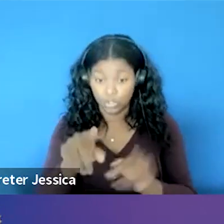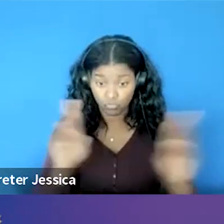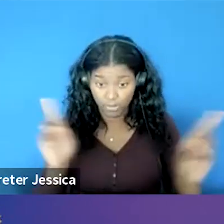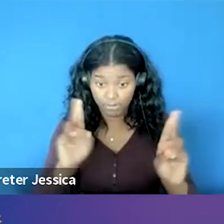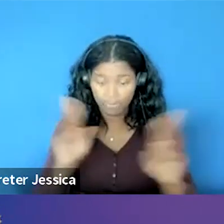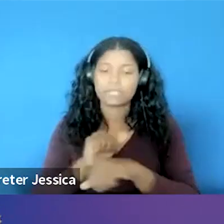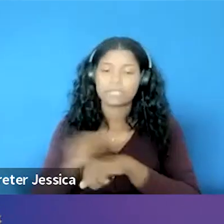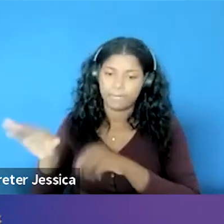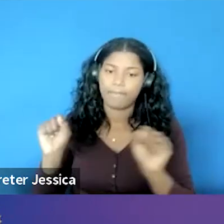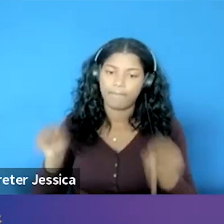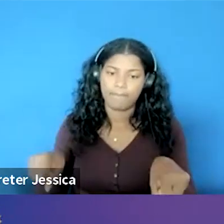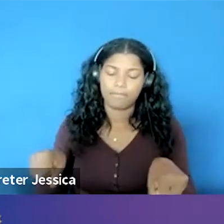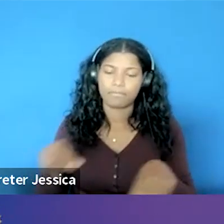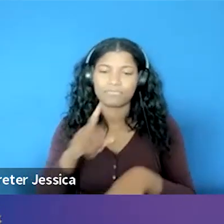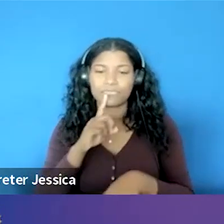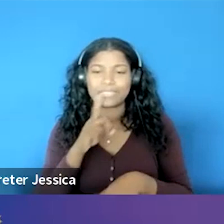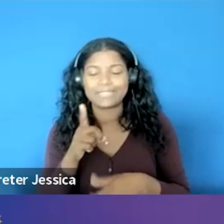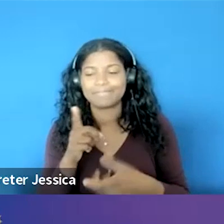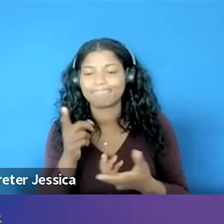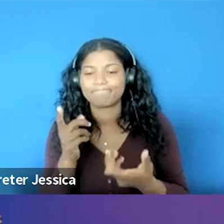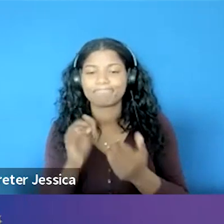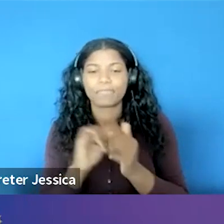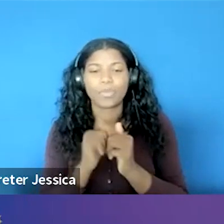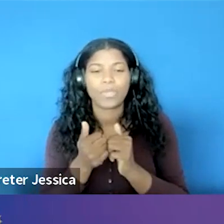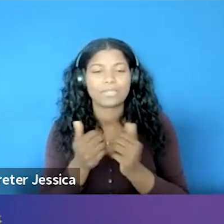The way it works practically is that we're,